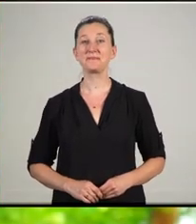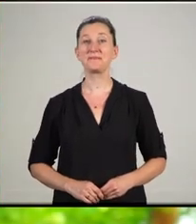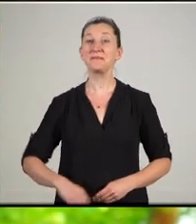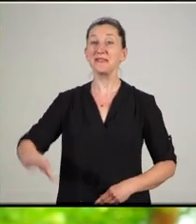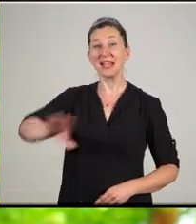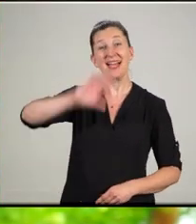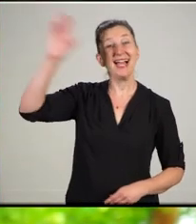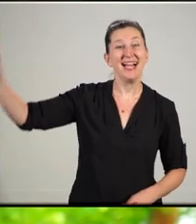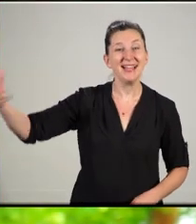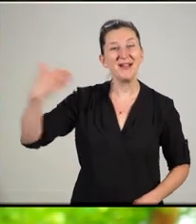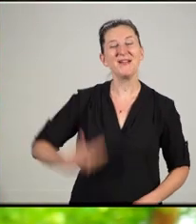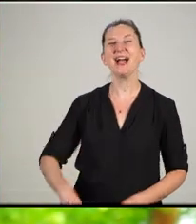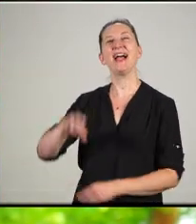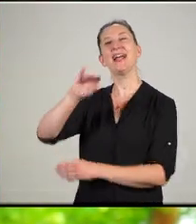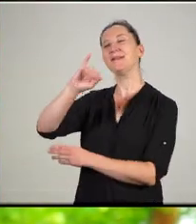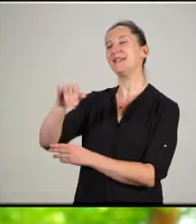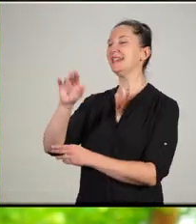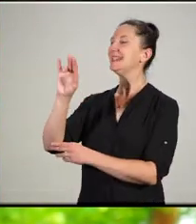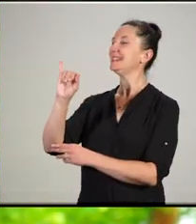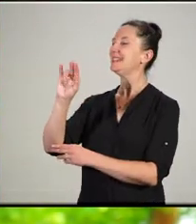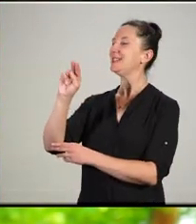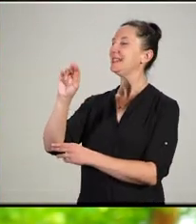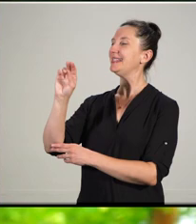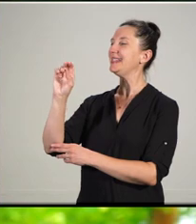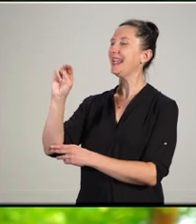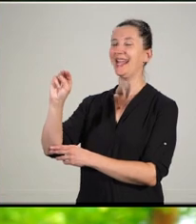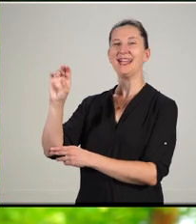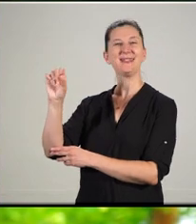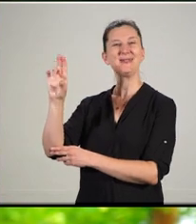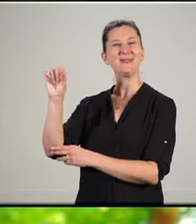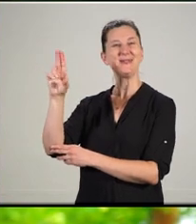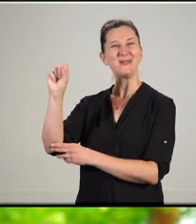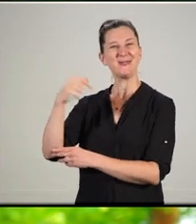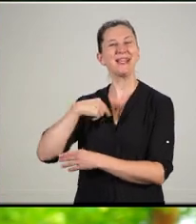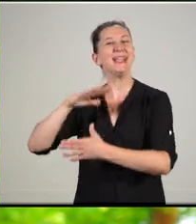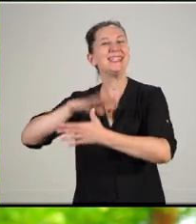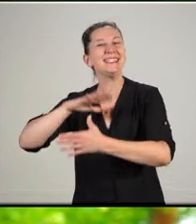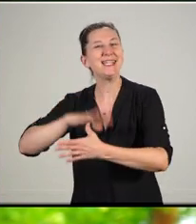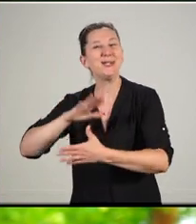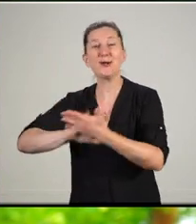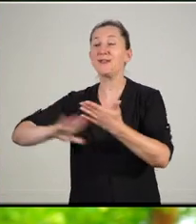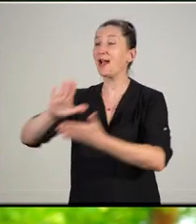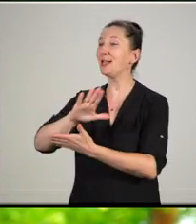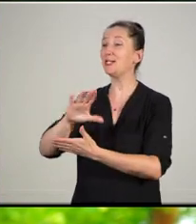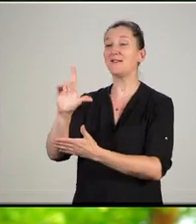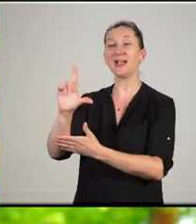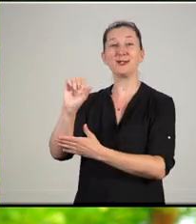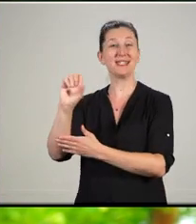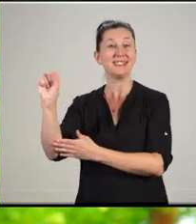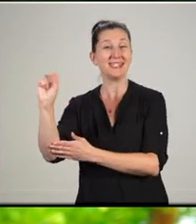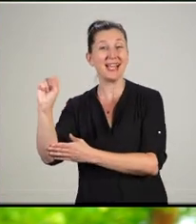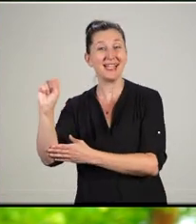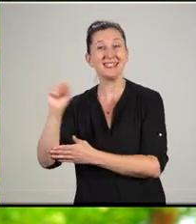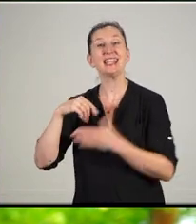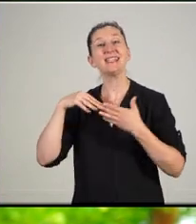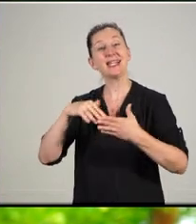Hello, my name is Jinan Sous, and I am a senior in the College of Letters & Science studying biochemistry and getting certificates in global health